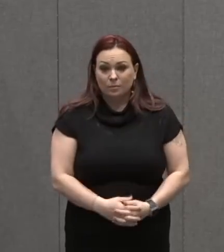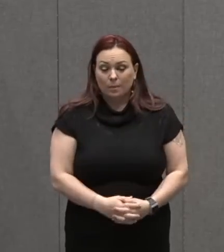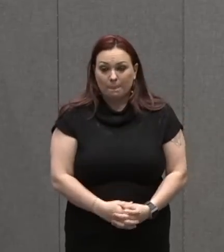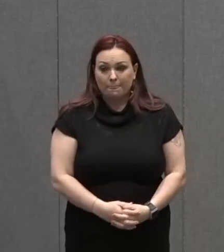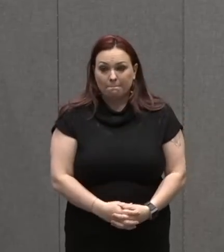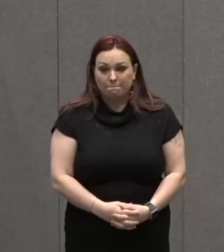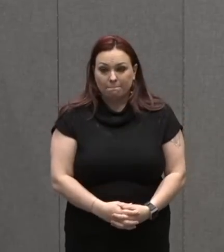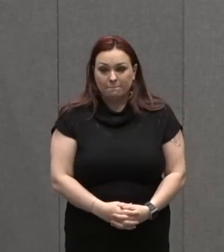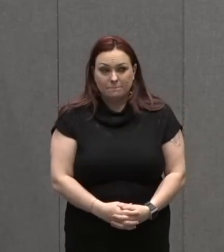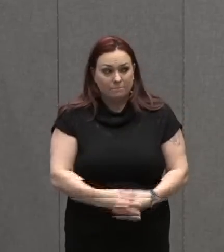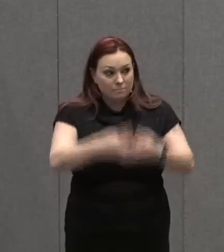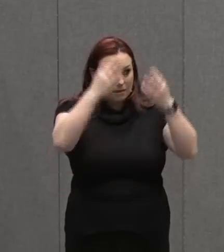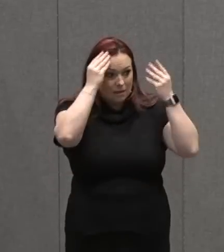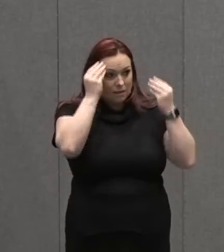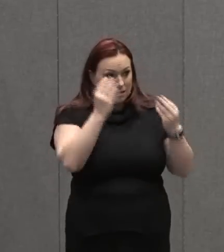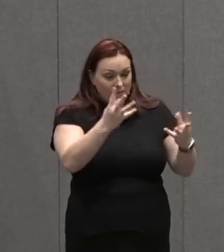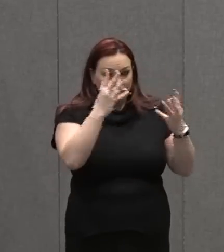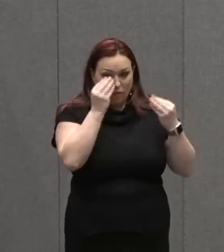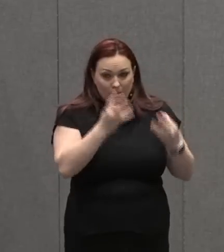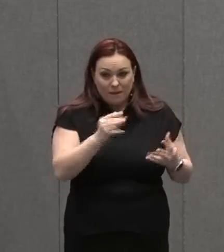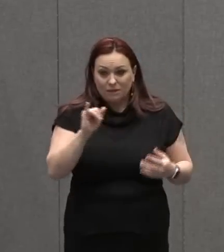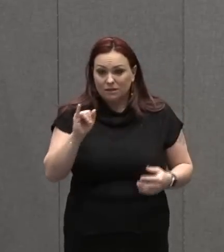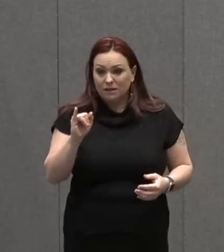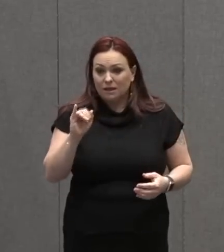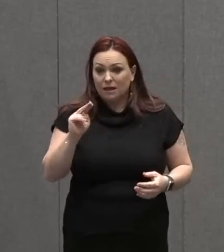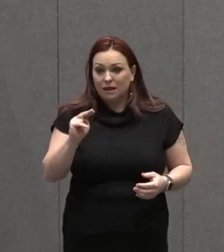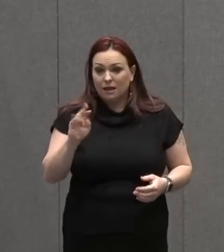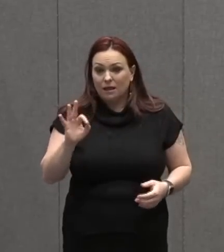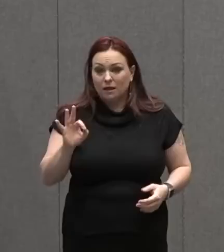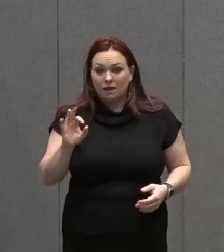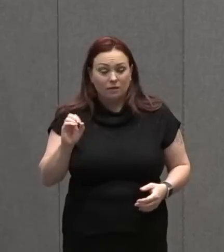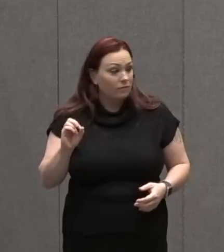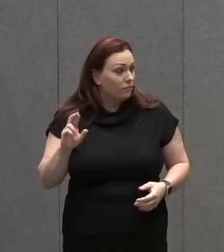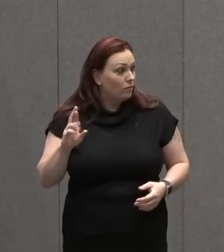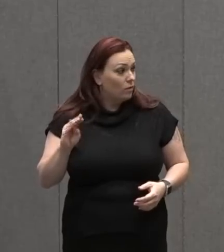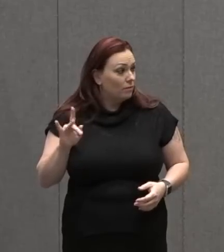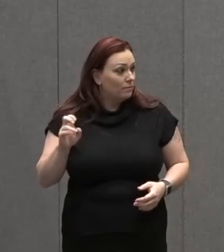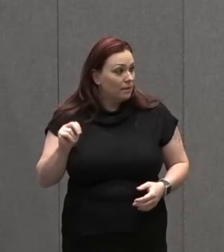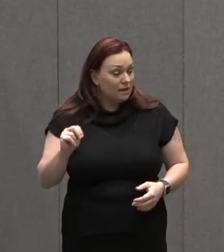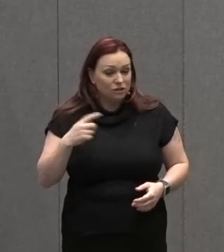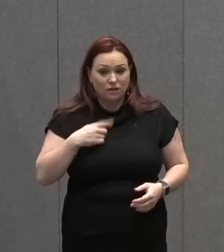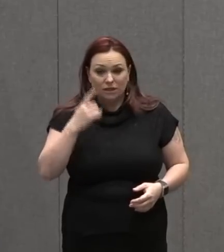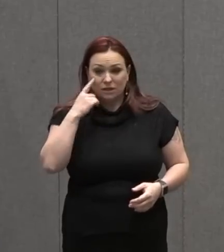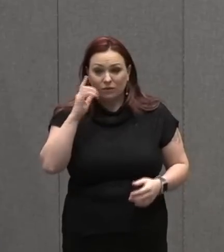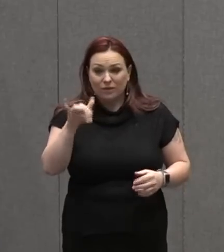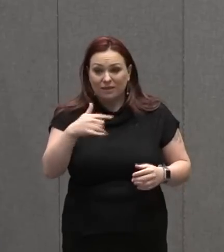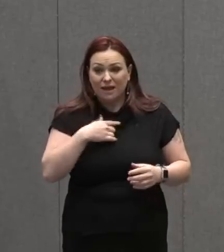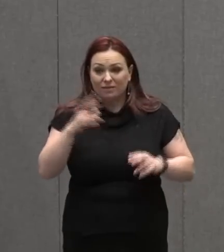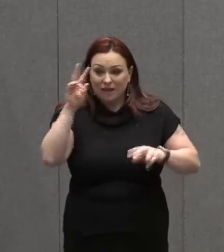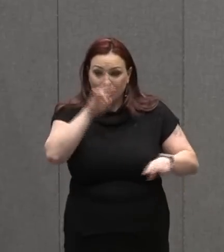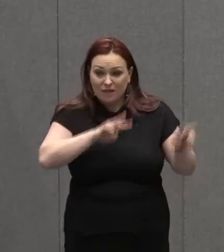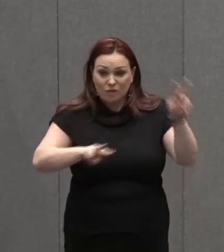they collect information. And with this data or information, they look for patterns,